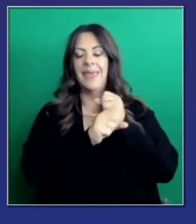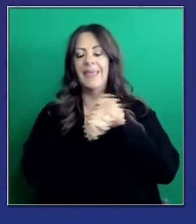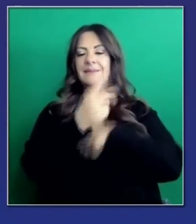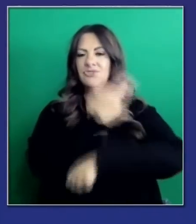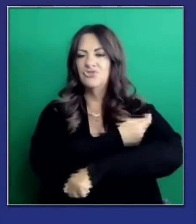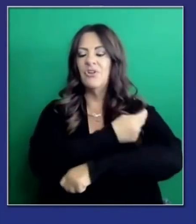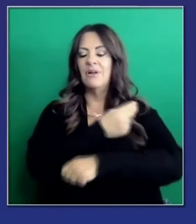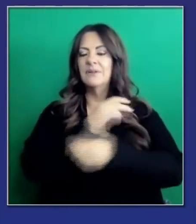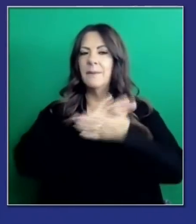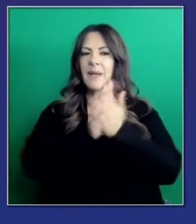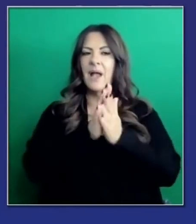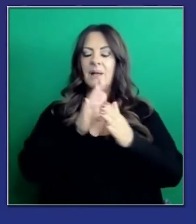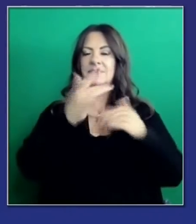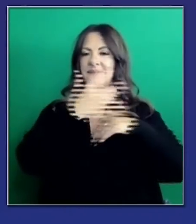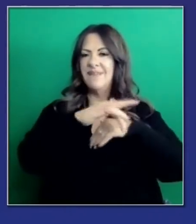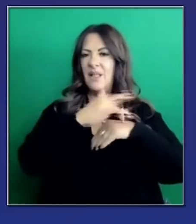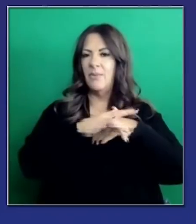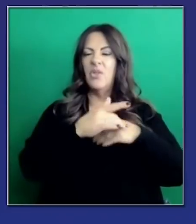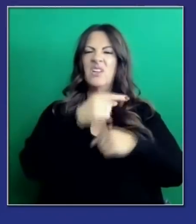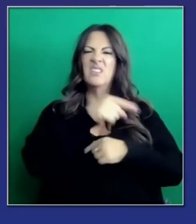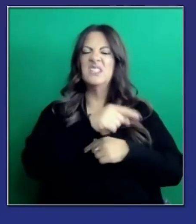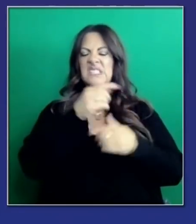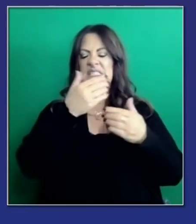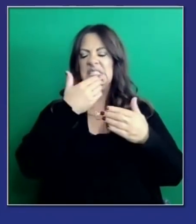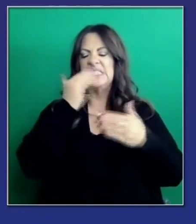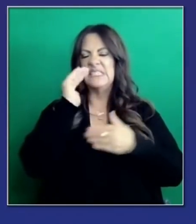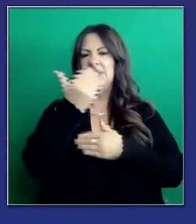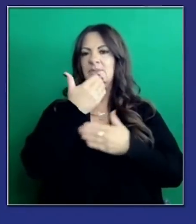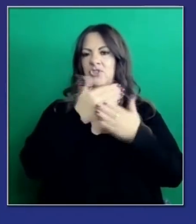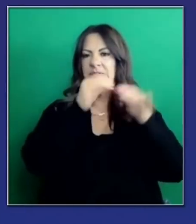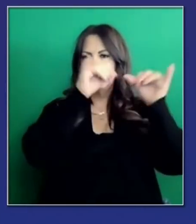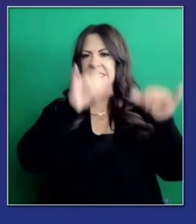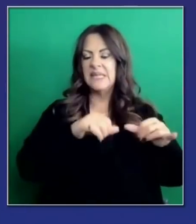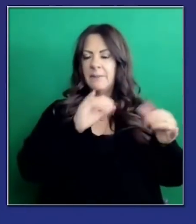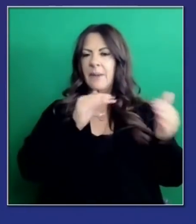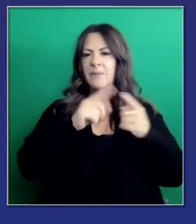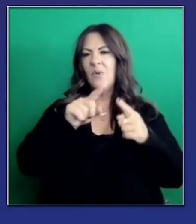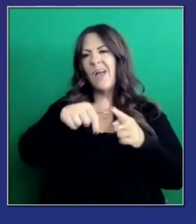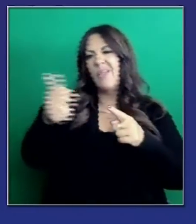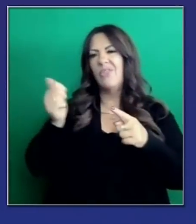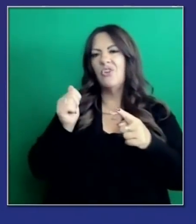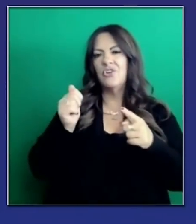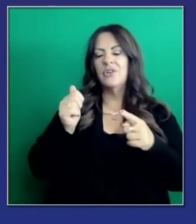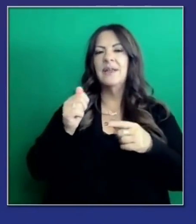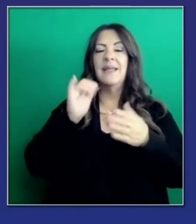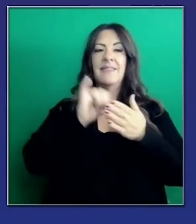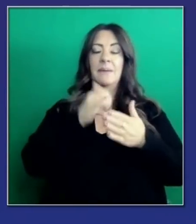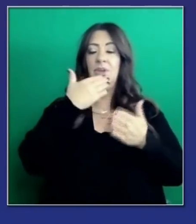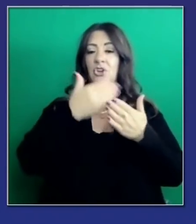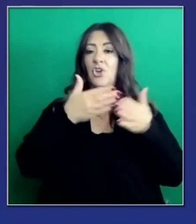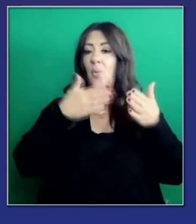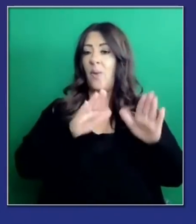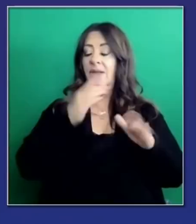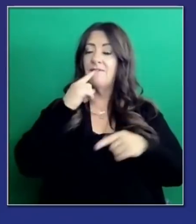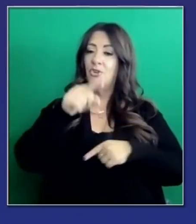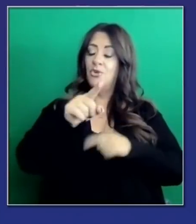UP, MORE AND MORE OPPORTUNITIES UNVEIL THEMSELVES, MORE AND MORE CAPACITY IS MADE AVAILABLE AT LEAST ON THIS PLATFORM